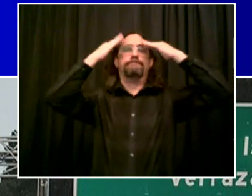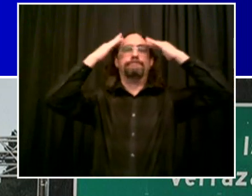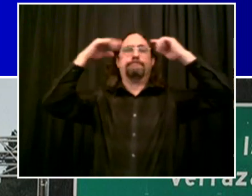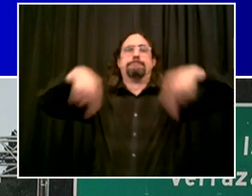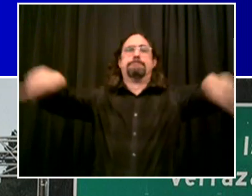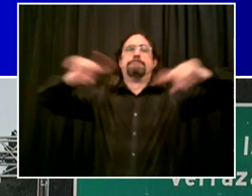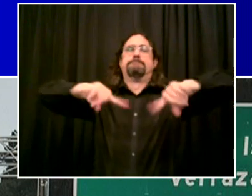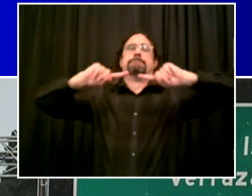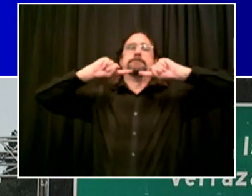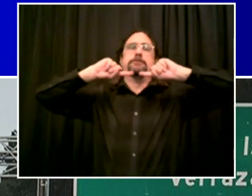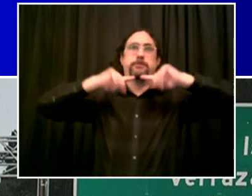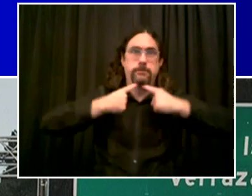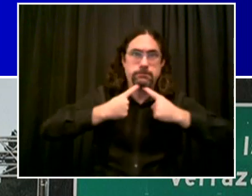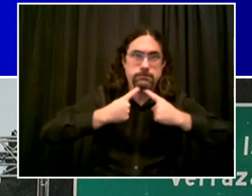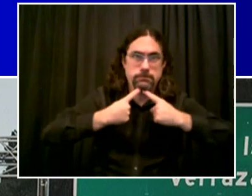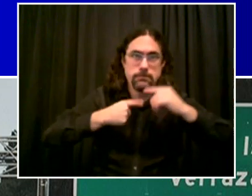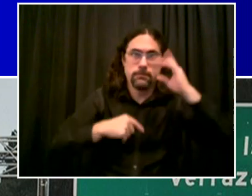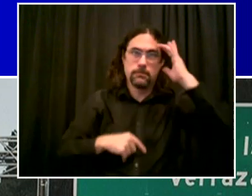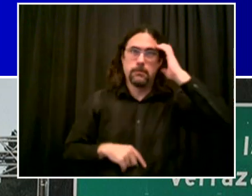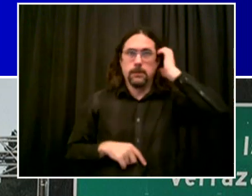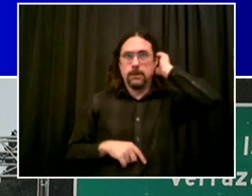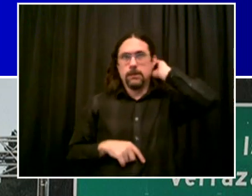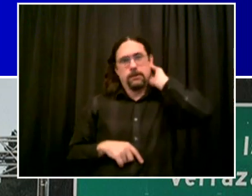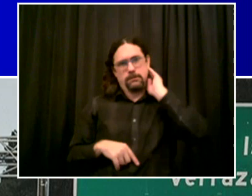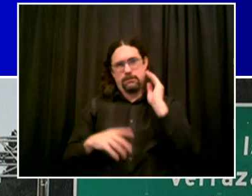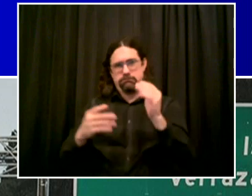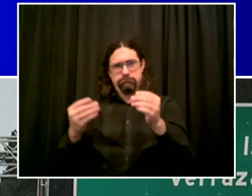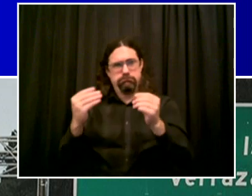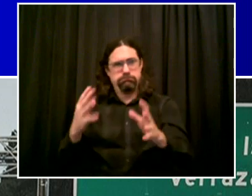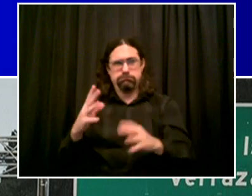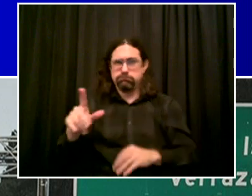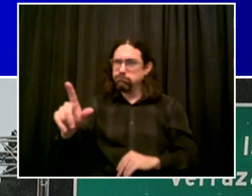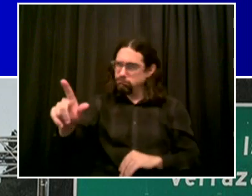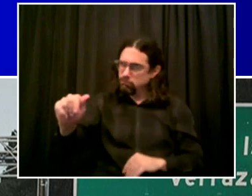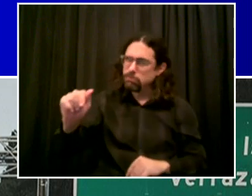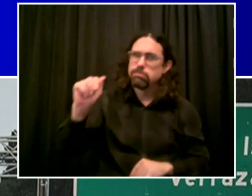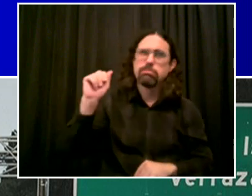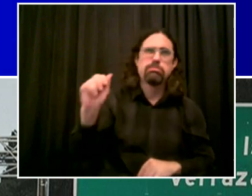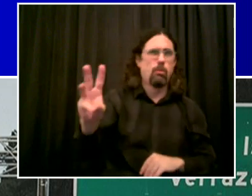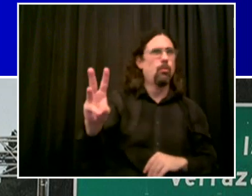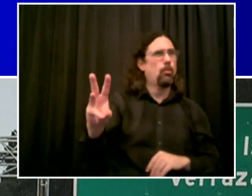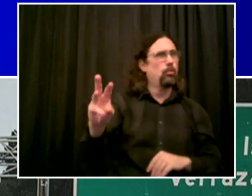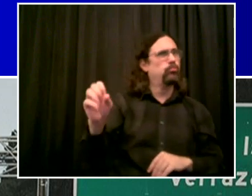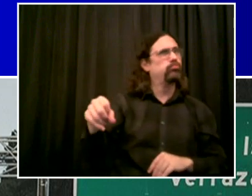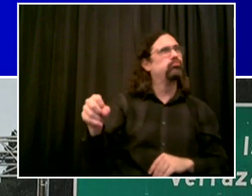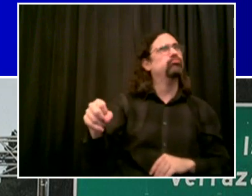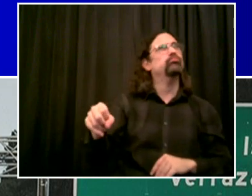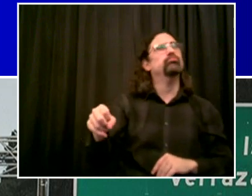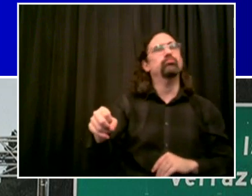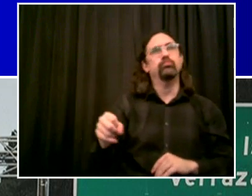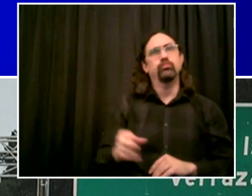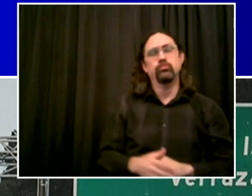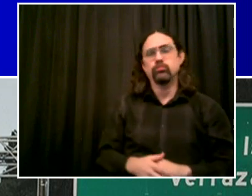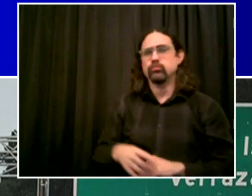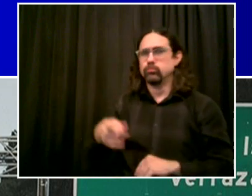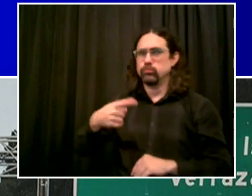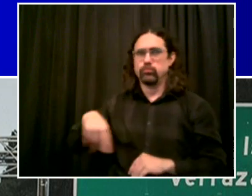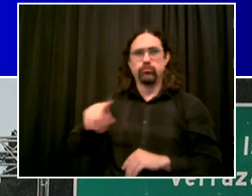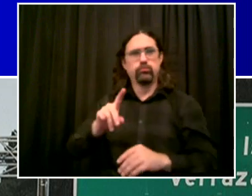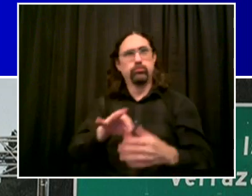SO, THE CHECKPOINTS GBEAWN ITH THAT